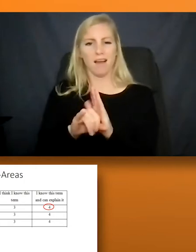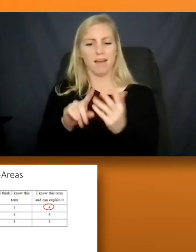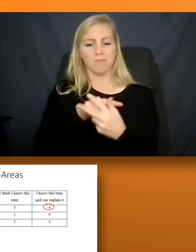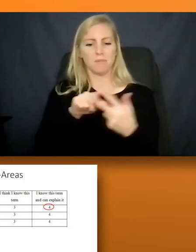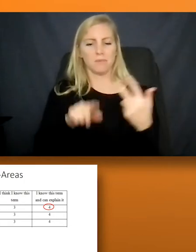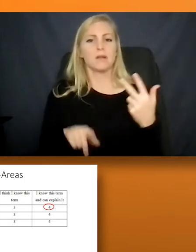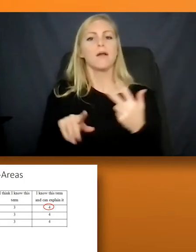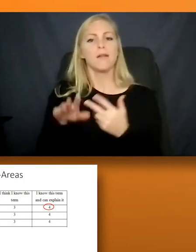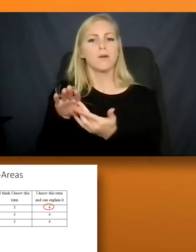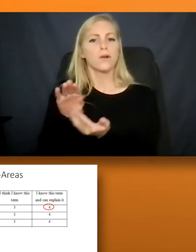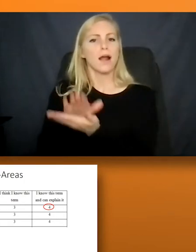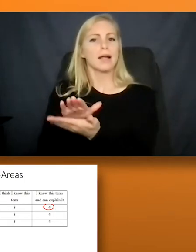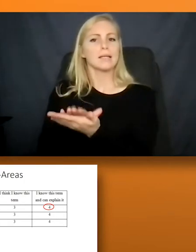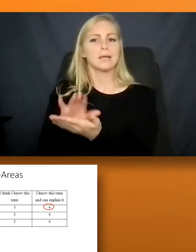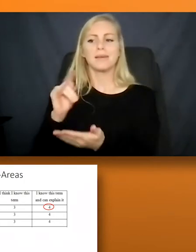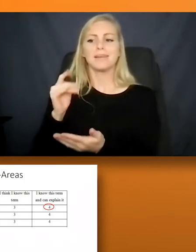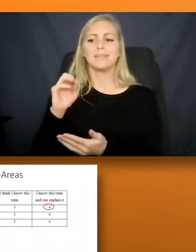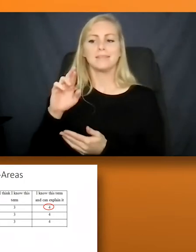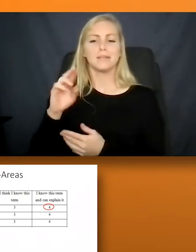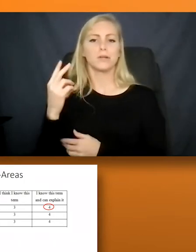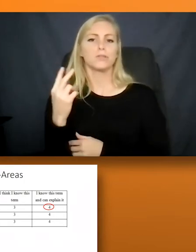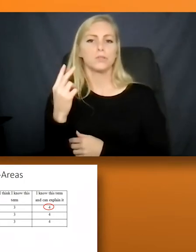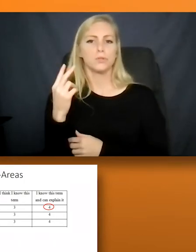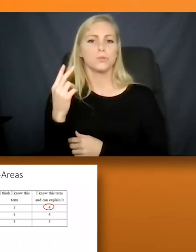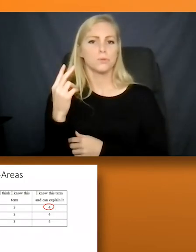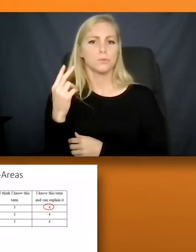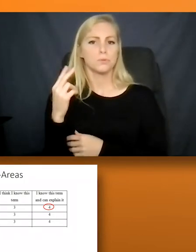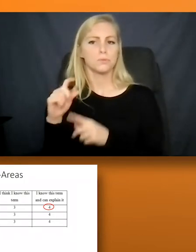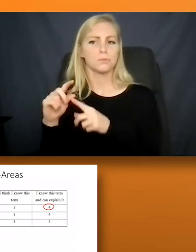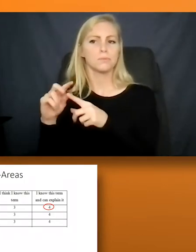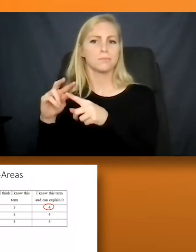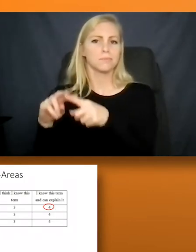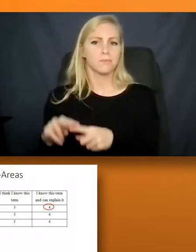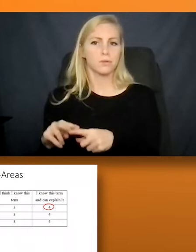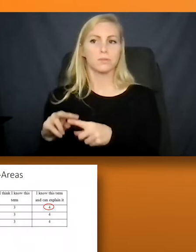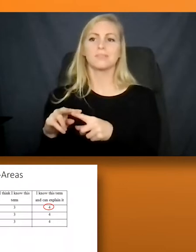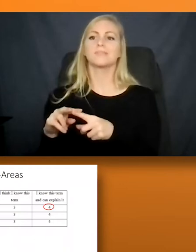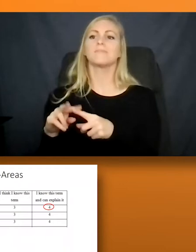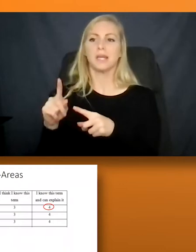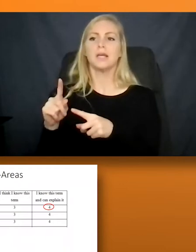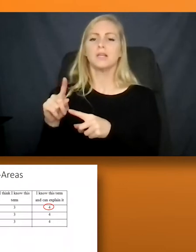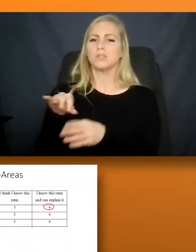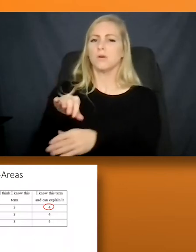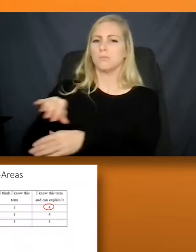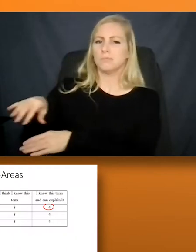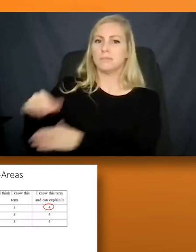Those are academic vocabulary tier two words. We start to really look at this domain 3